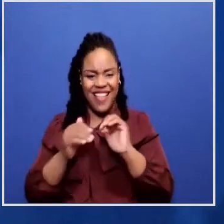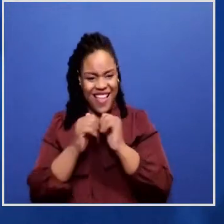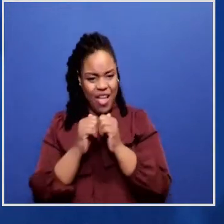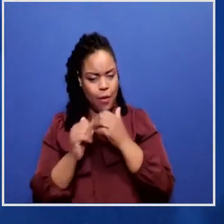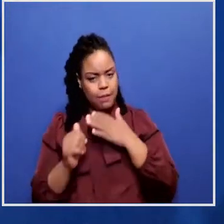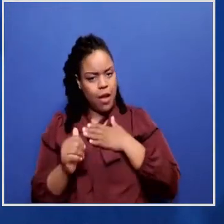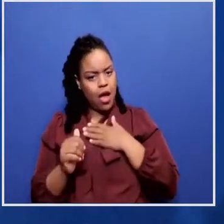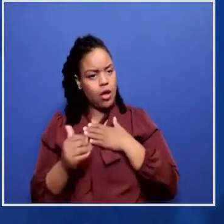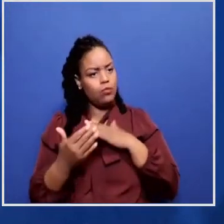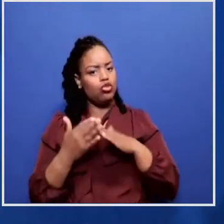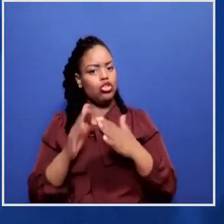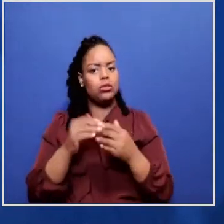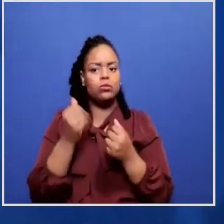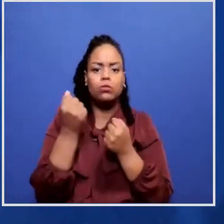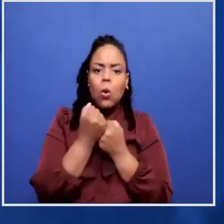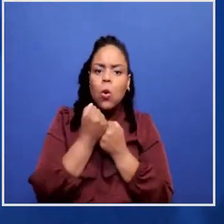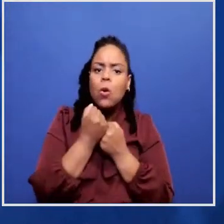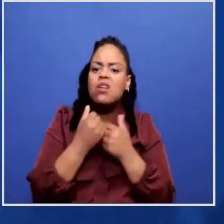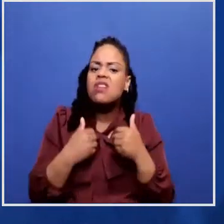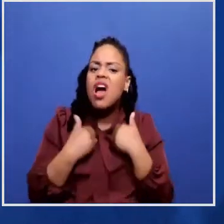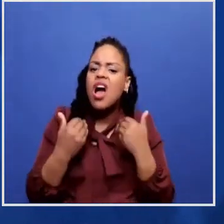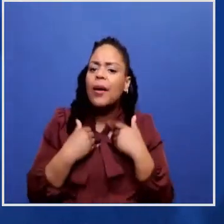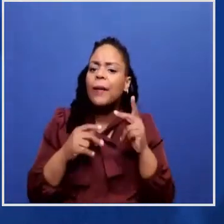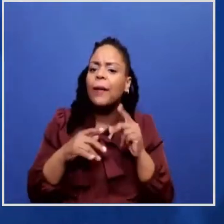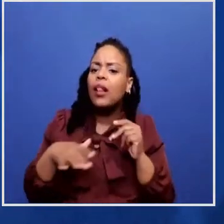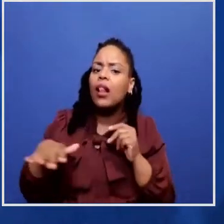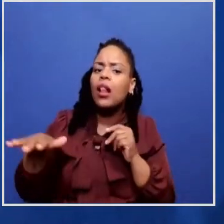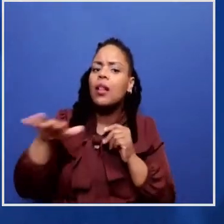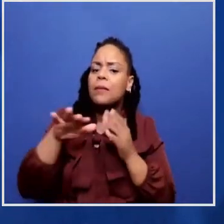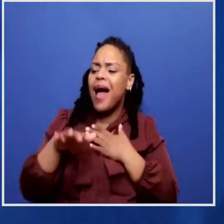MANY YOUNG PEOPLE IN OUR COMMUNITY, EXPERIENCED HOUSING IN SECURITY. I TOOK THOSE EXPERIENCES WITH ME TO COLLEGE, TO LEARN HOW OUR